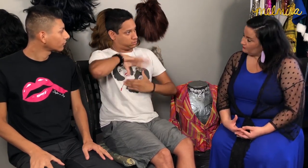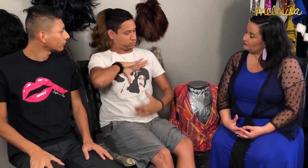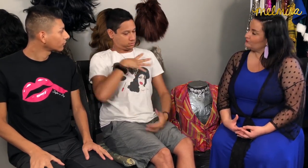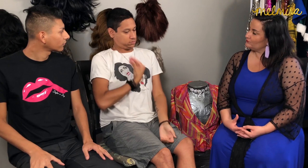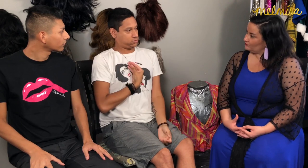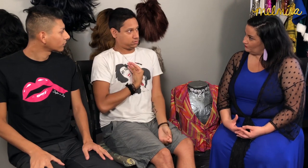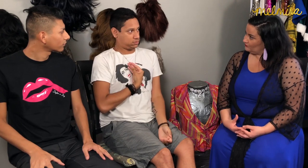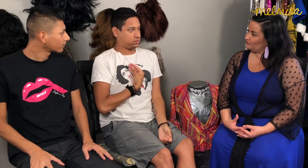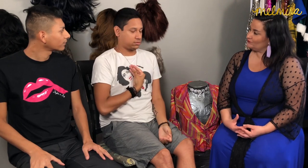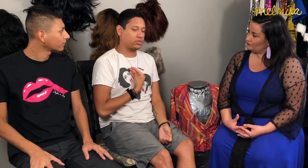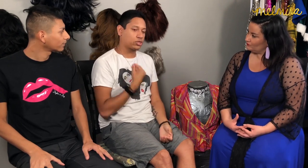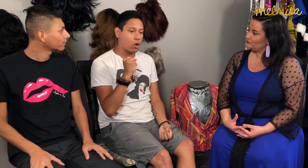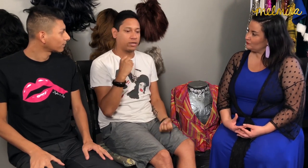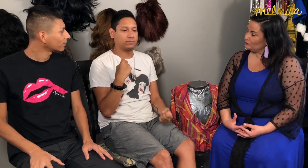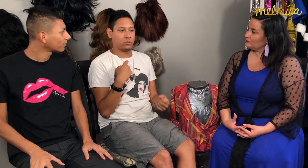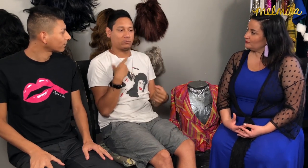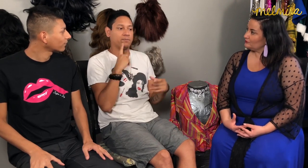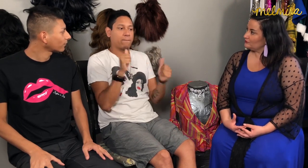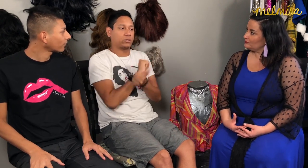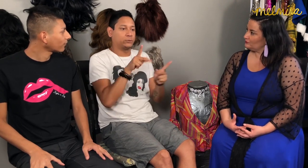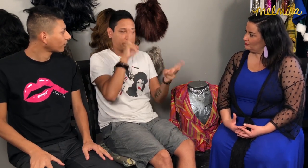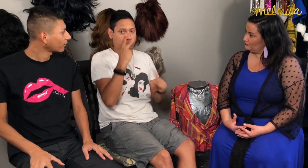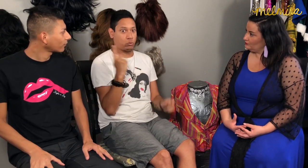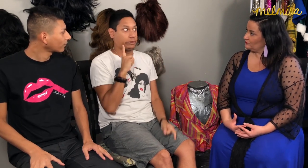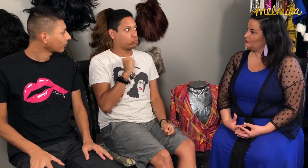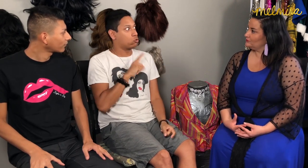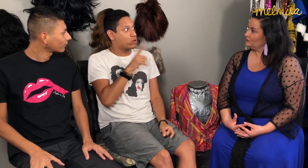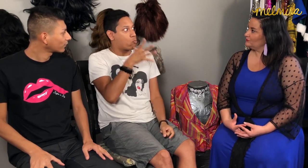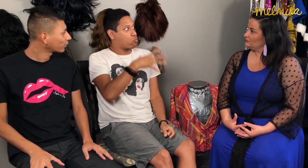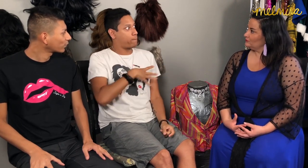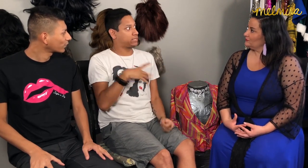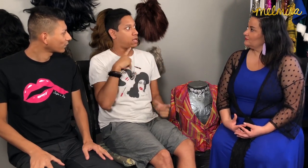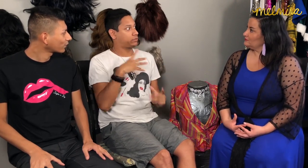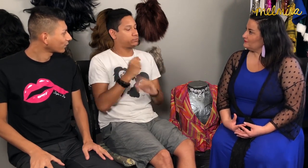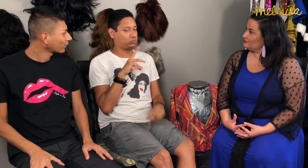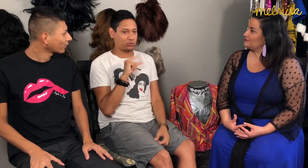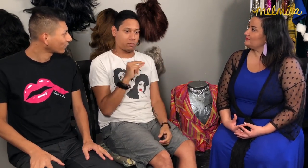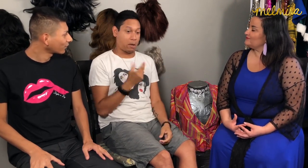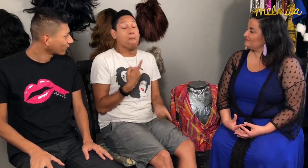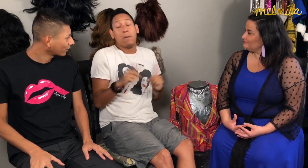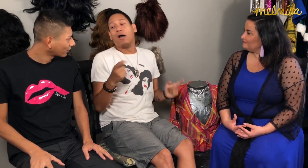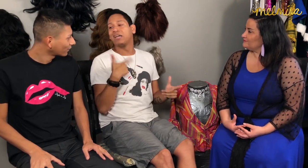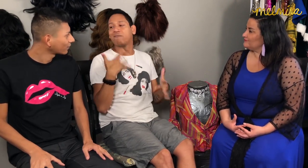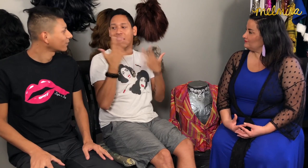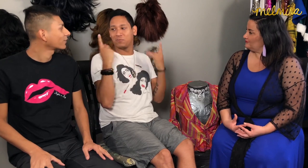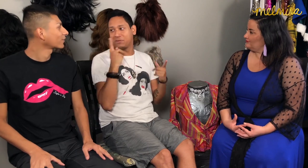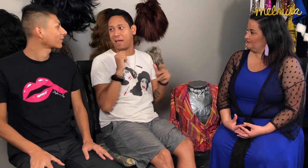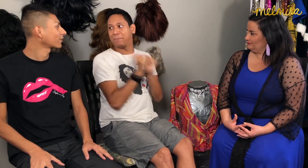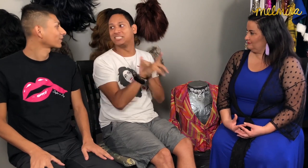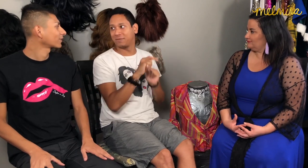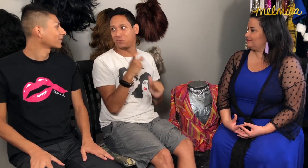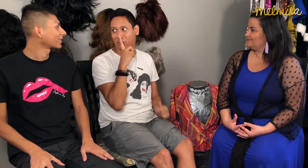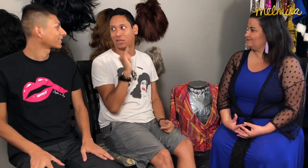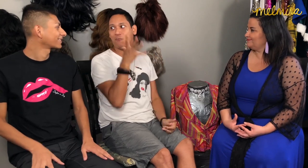gender from within. So this is the sign for transgender. Most people would mistake us as women, but no. But I'd feel flattered if someone would think